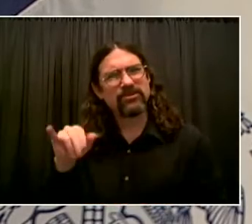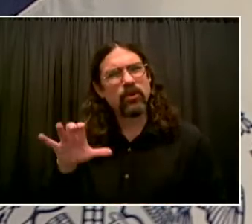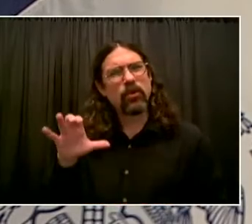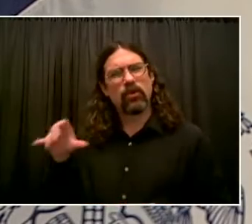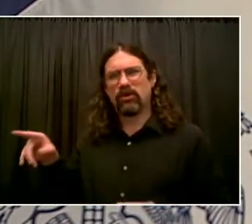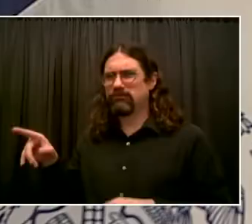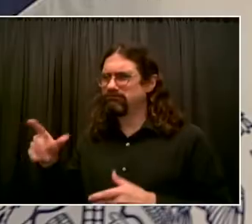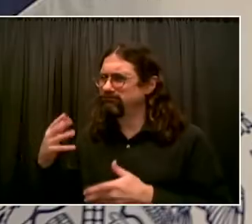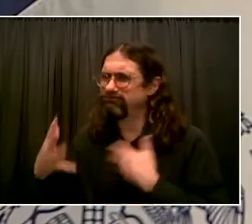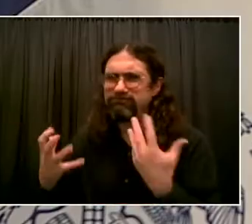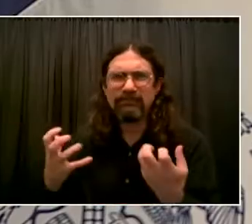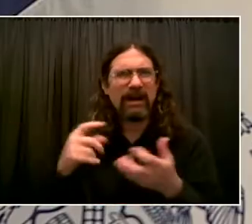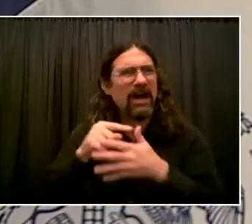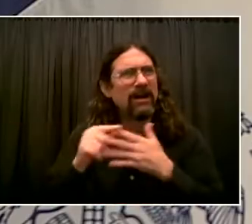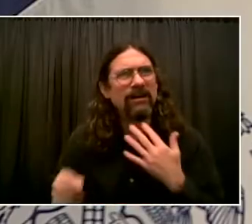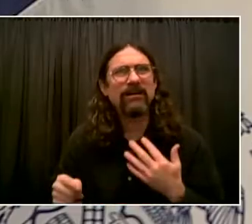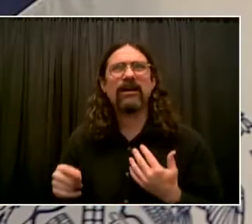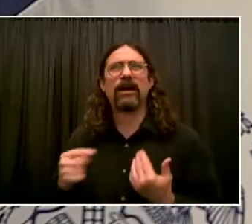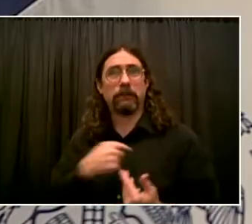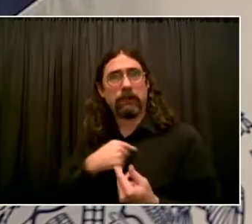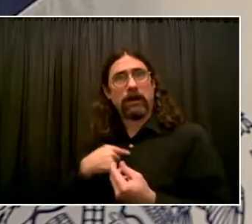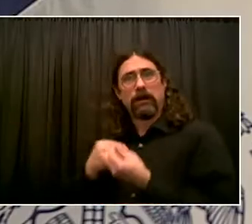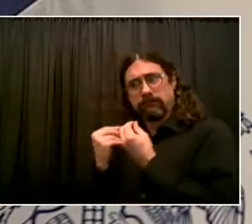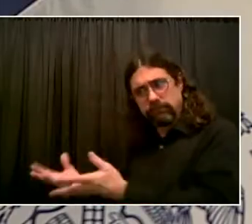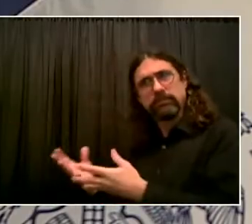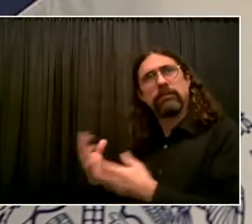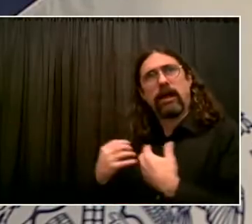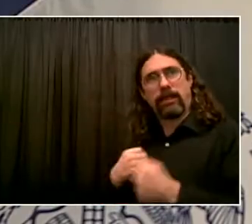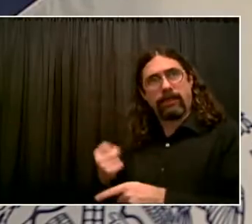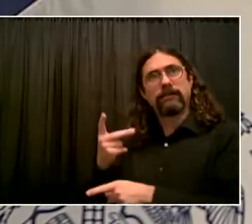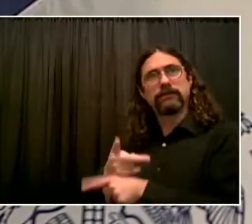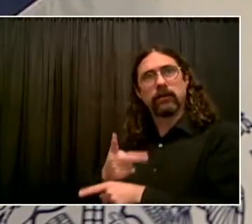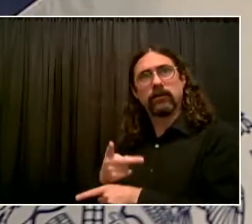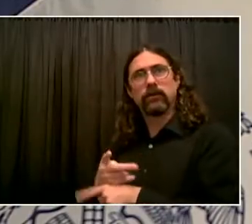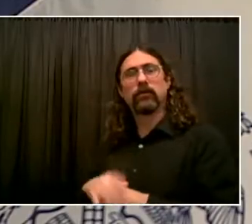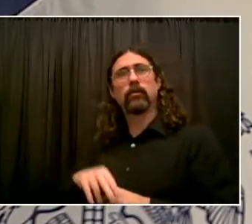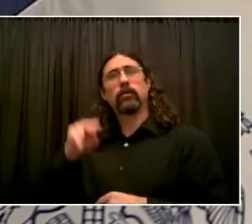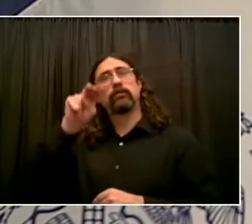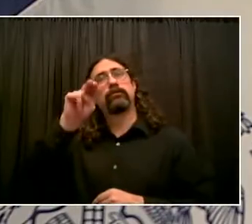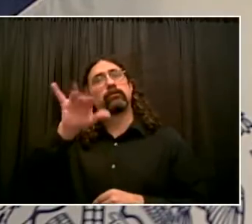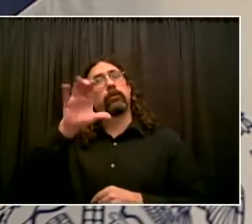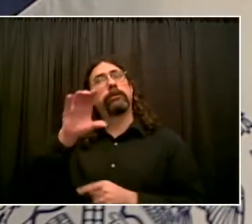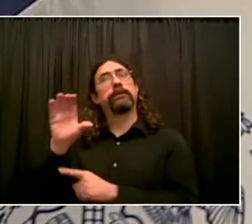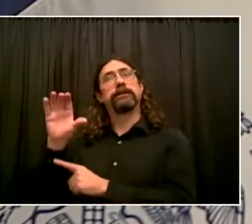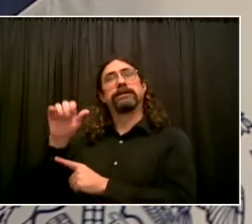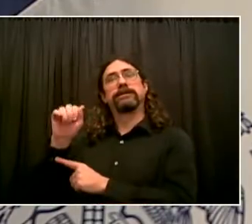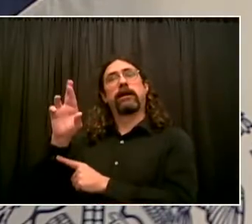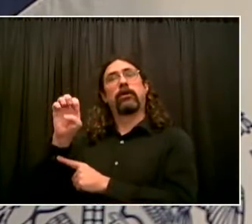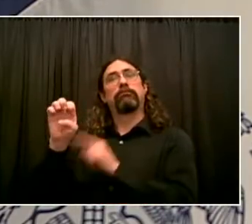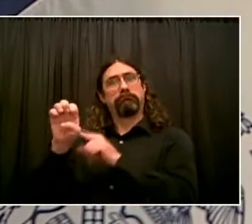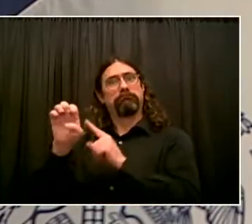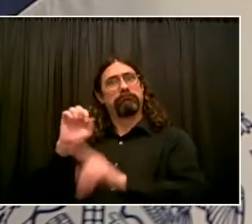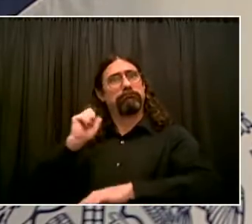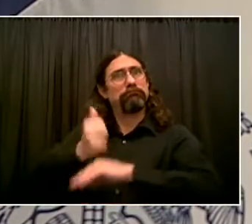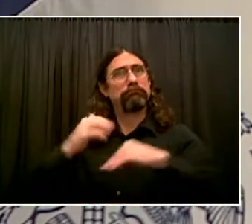WE TRY IN SO MANY WAYS TO REACH THEM AND SUPPORT THEM.